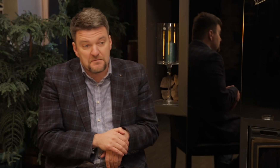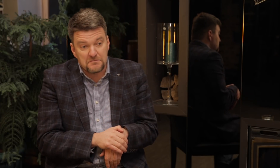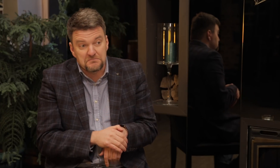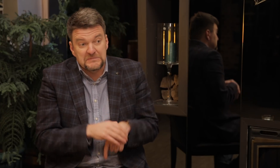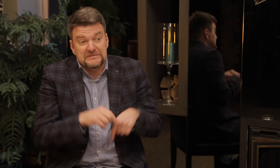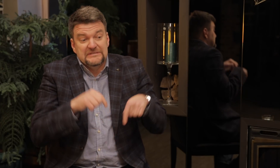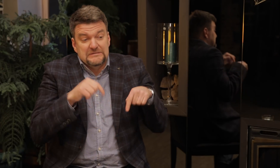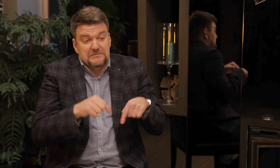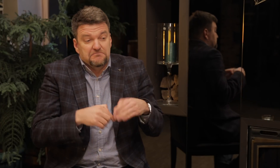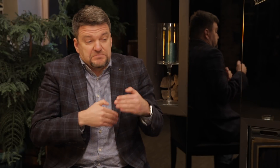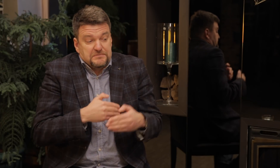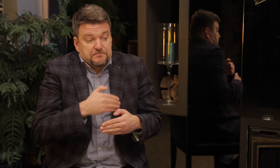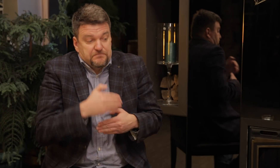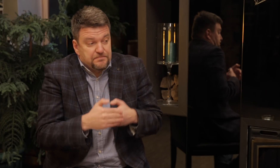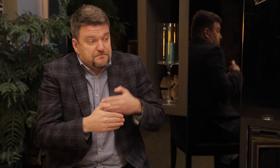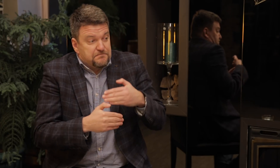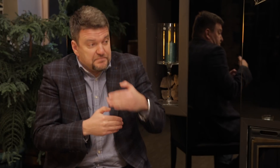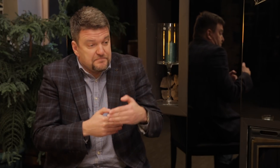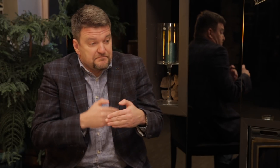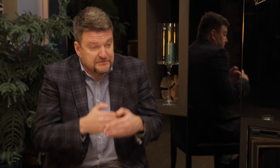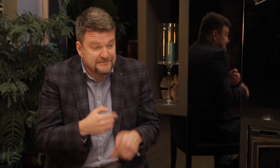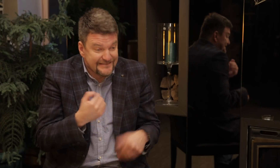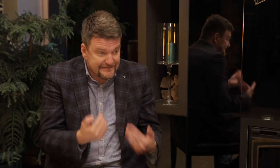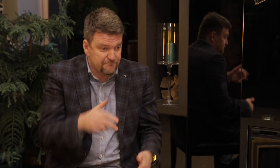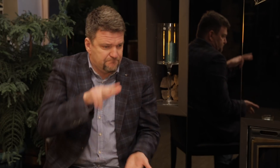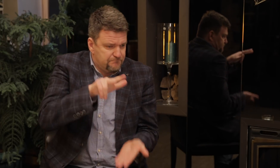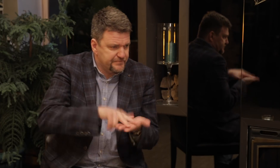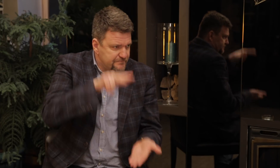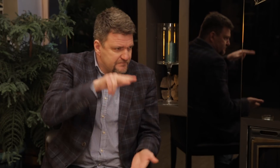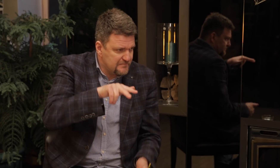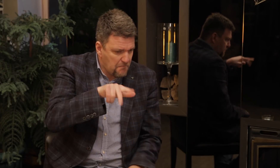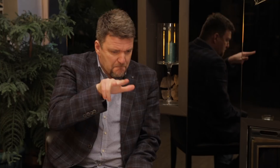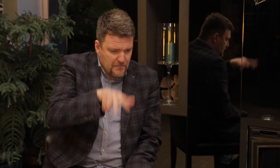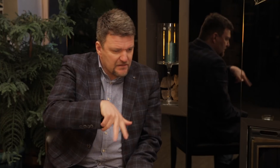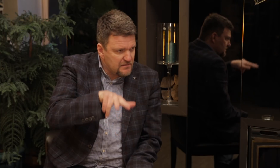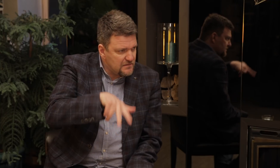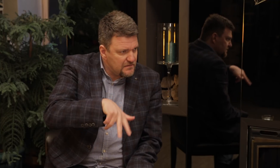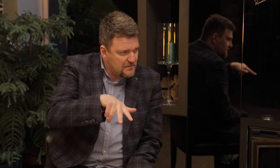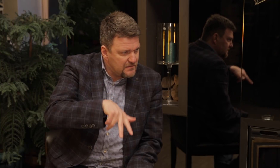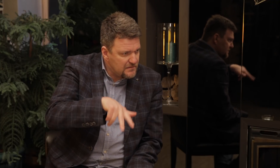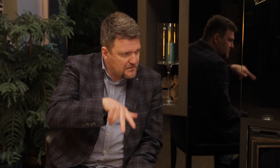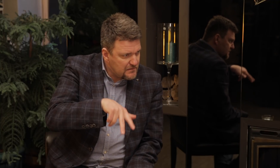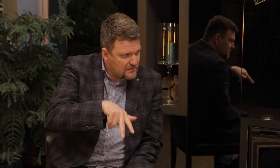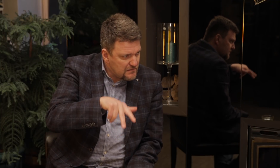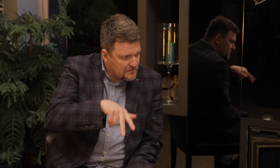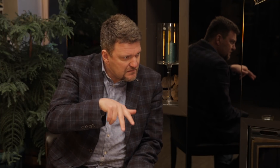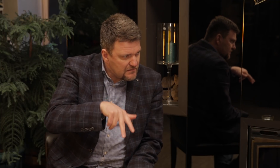We worked on making Deaf Skills competition formally recognised and by March it was official.